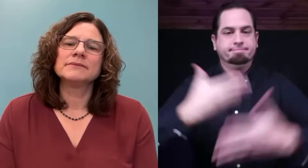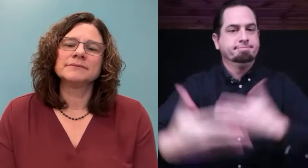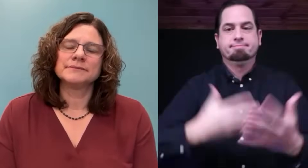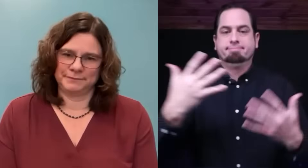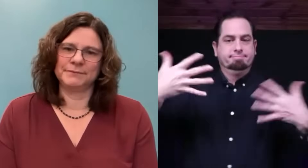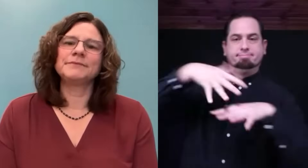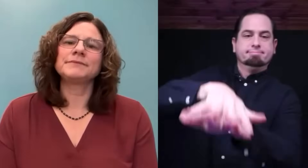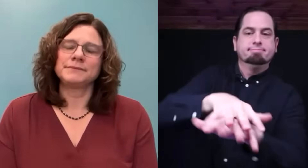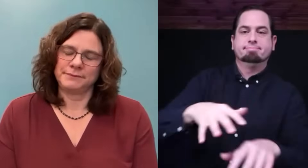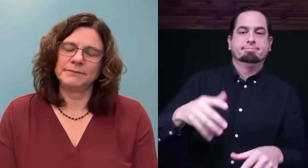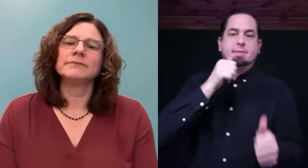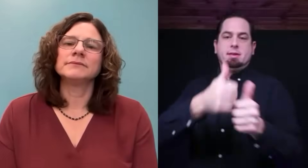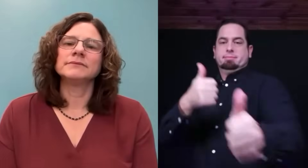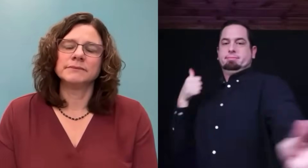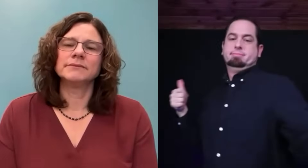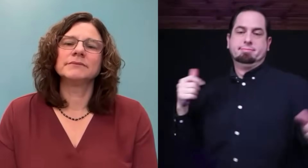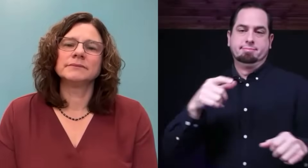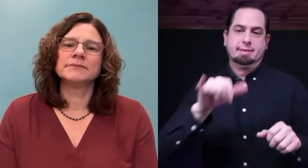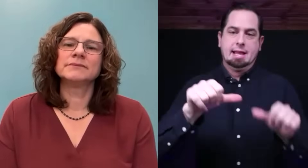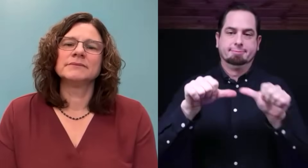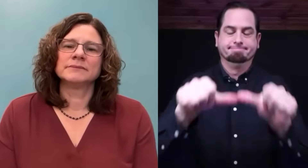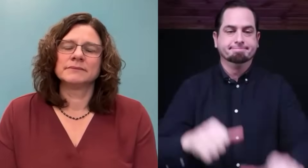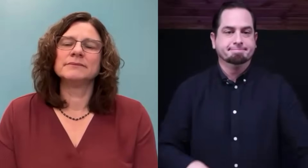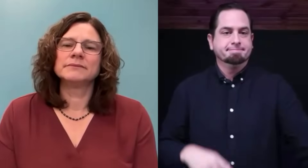You’re integrating and are not getting behind.